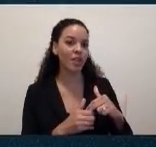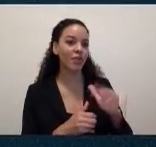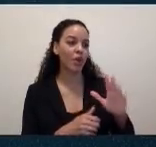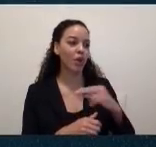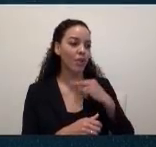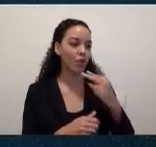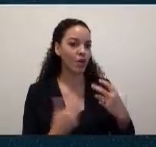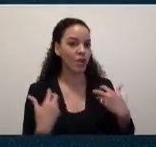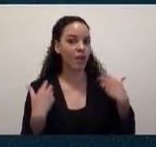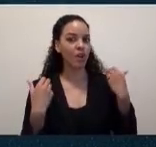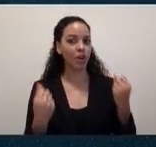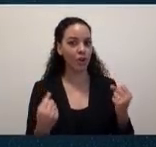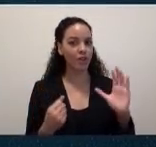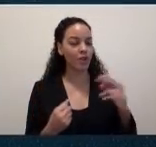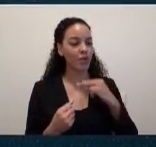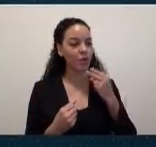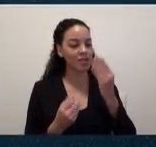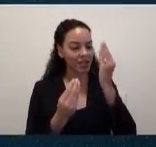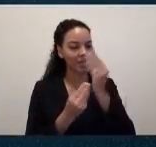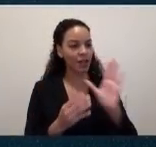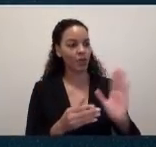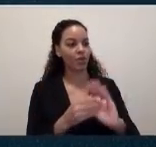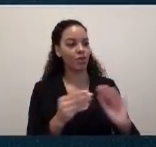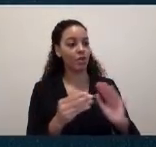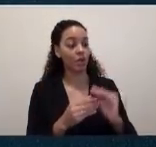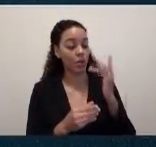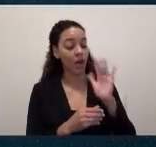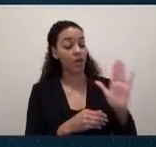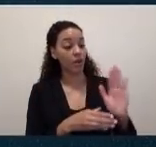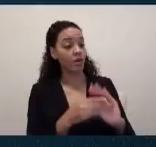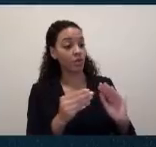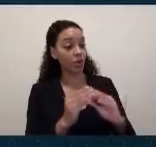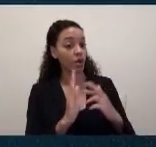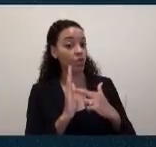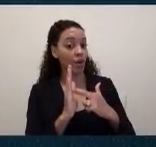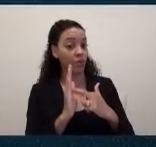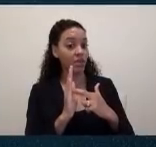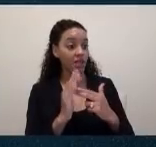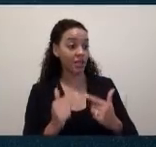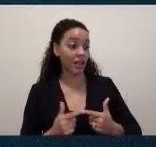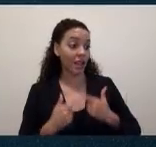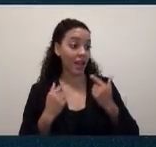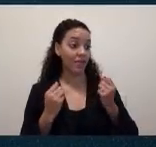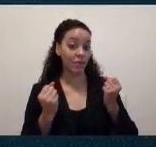to tell your story, because your story represents the life of so many people in our country.